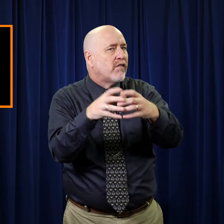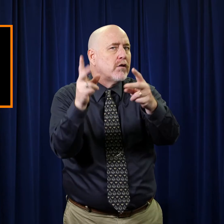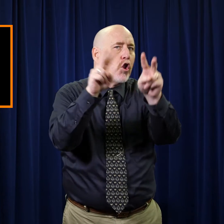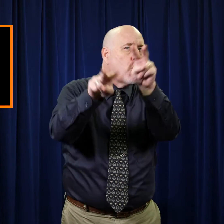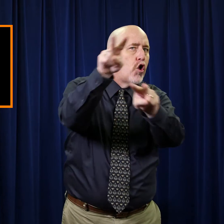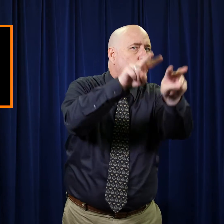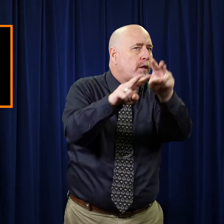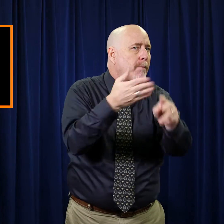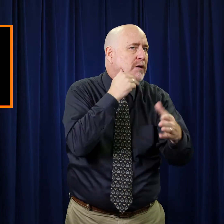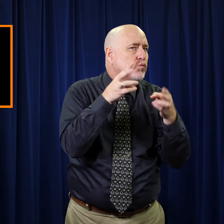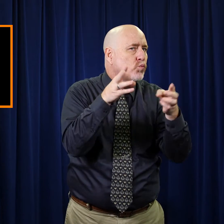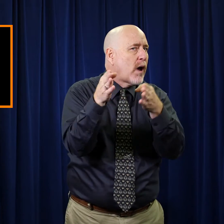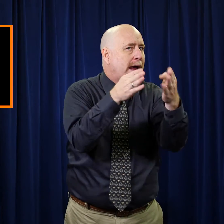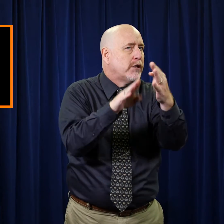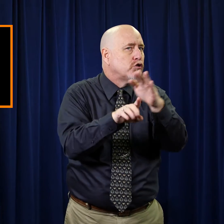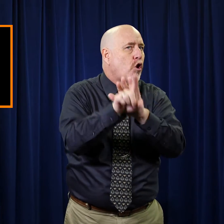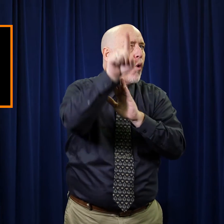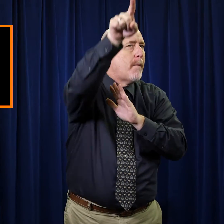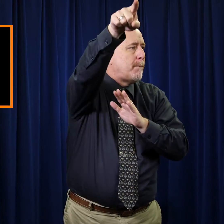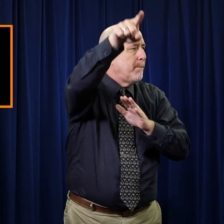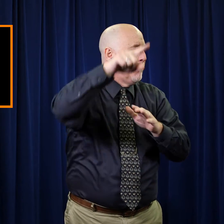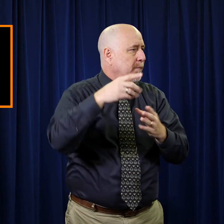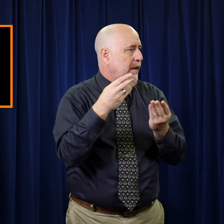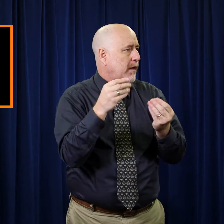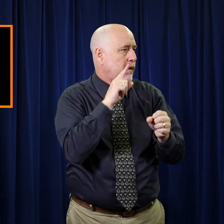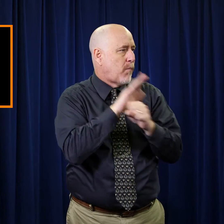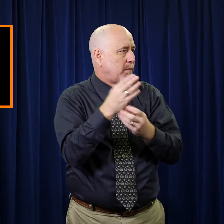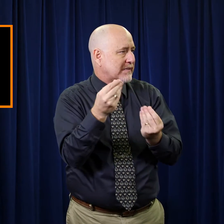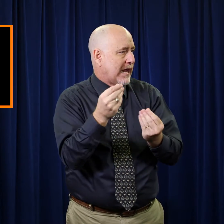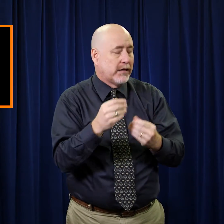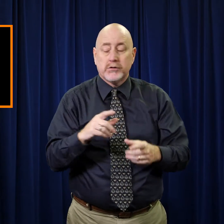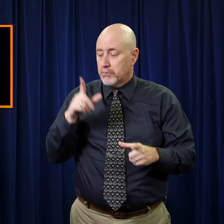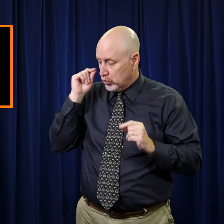and they can figure out the way that we should go up into the land of